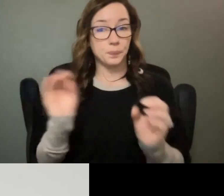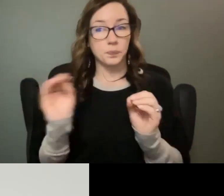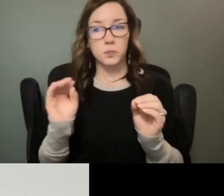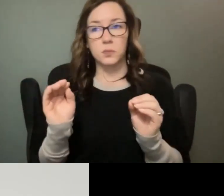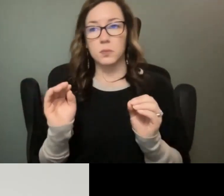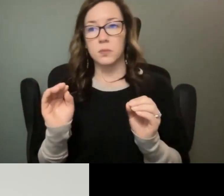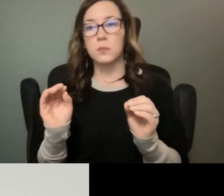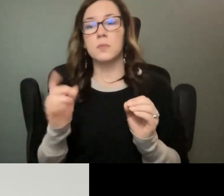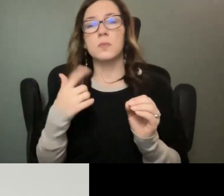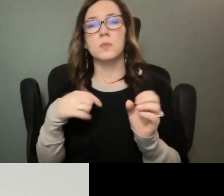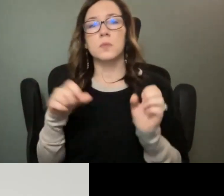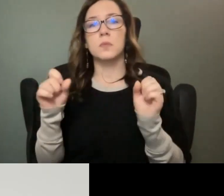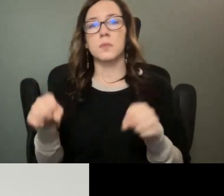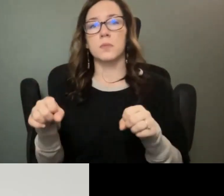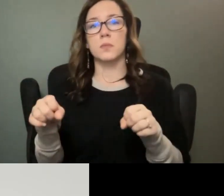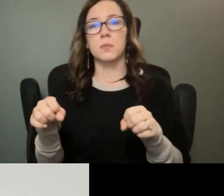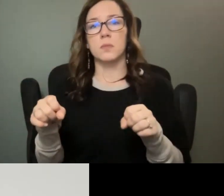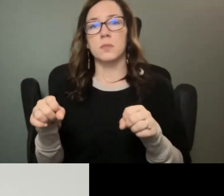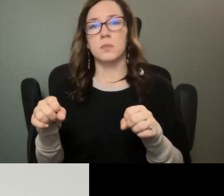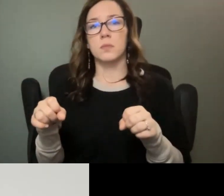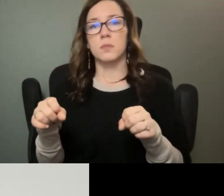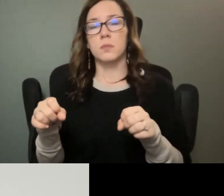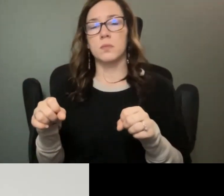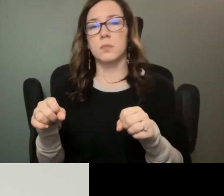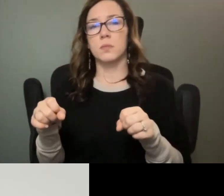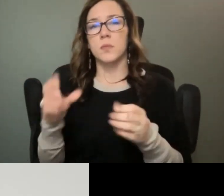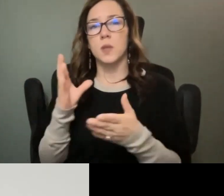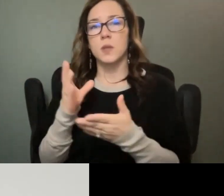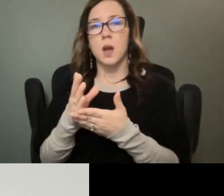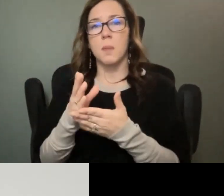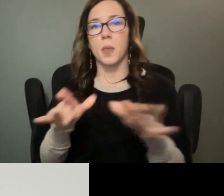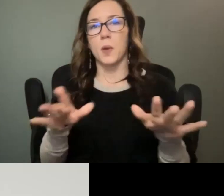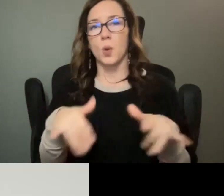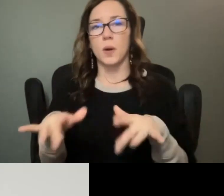we can stop the recording here I think